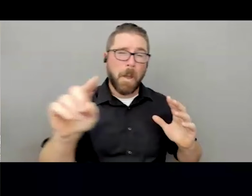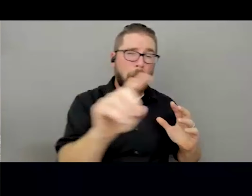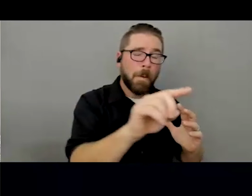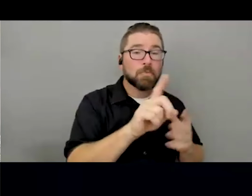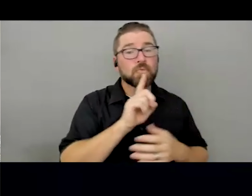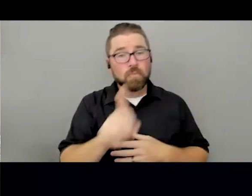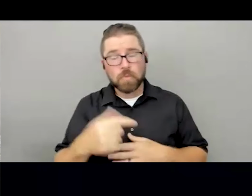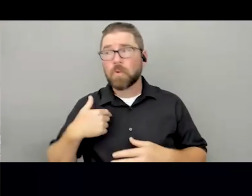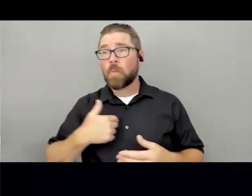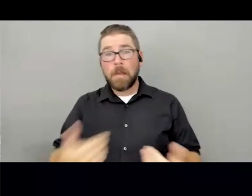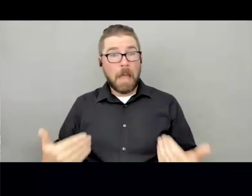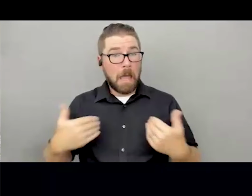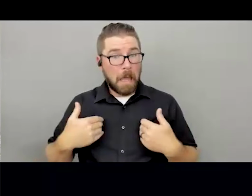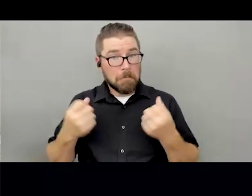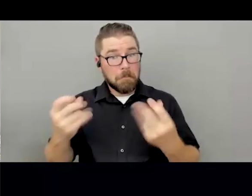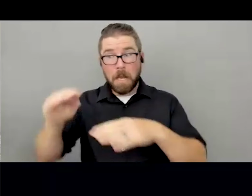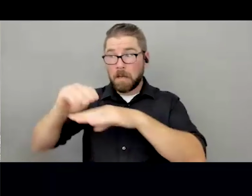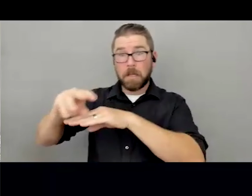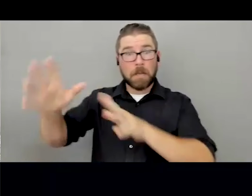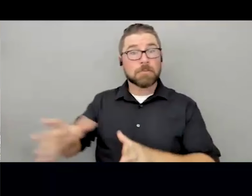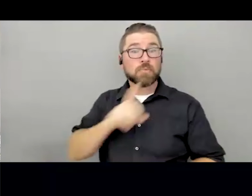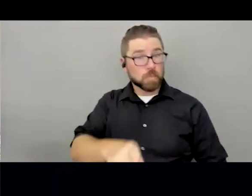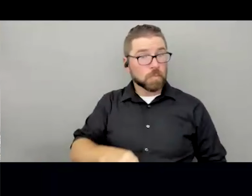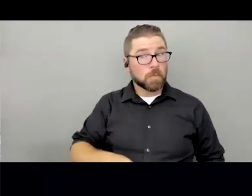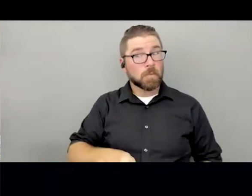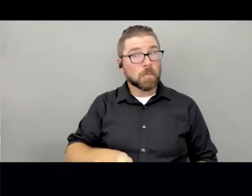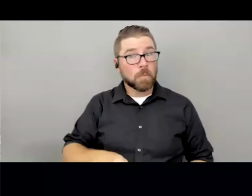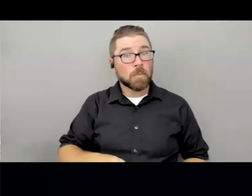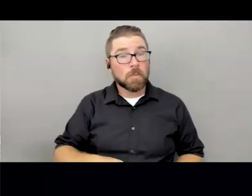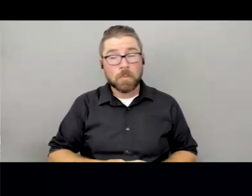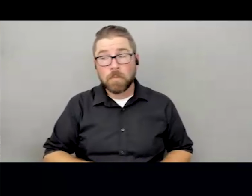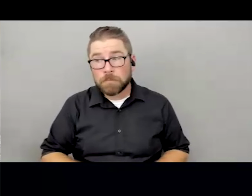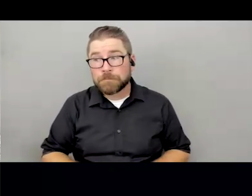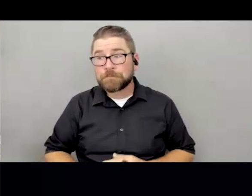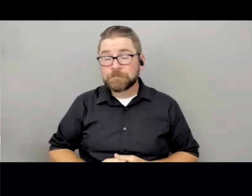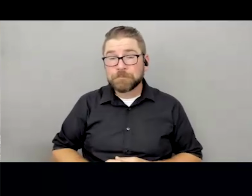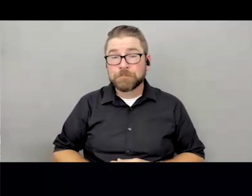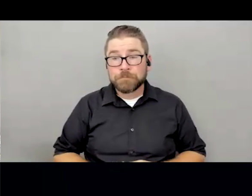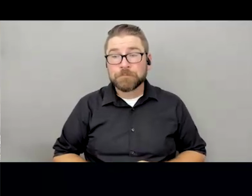That's another aspect to it. In different areas across, divisions, across,